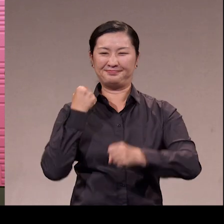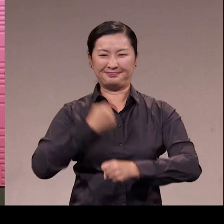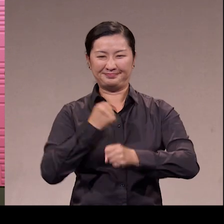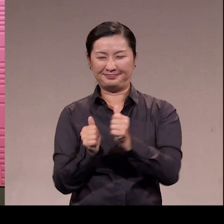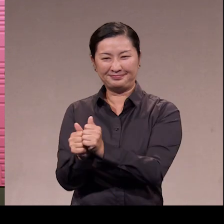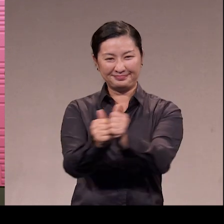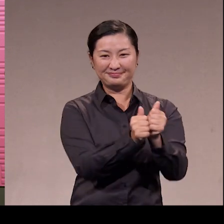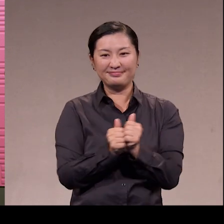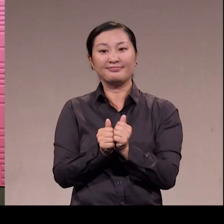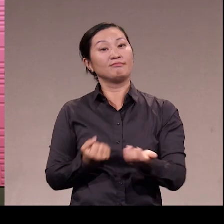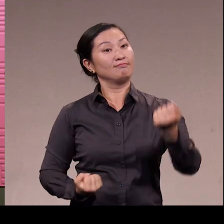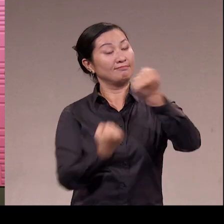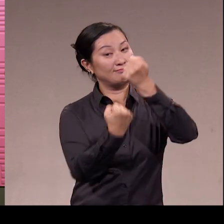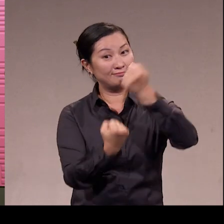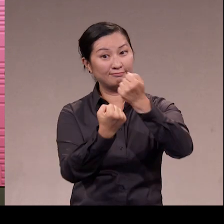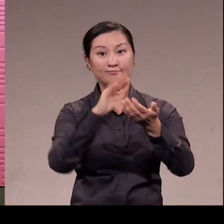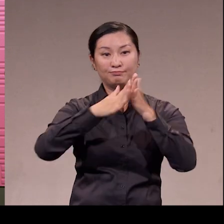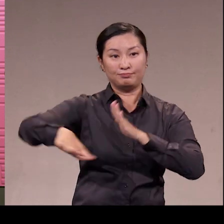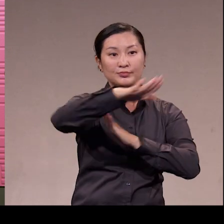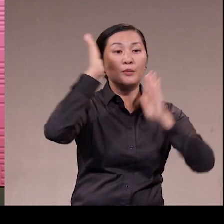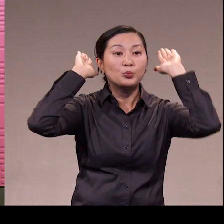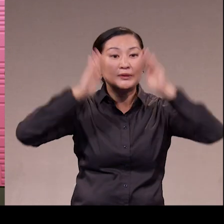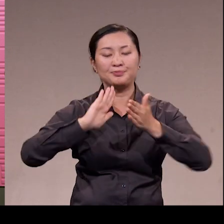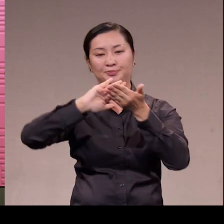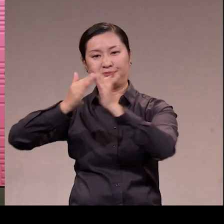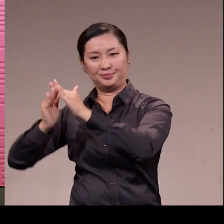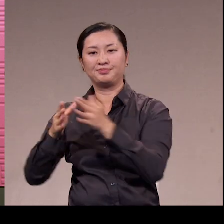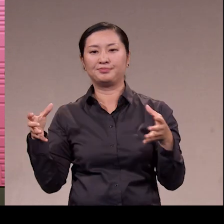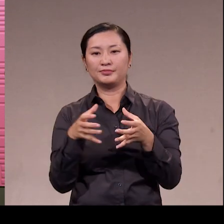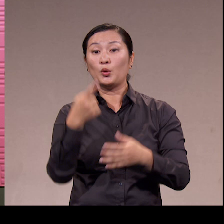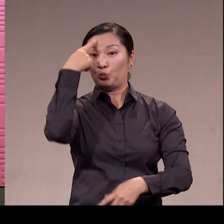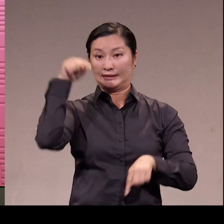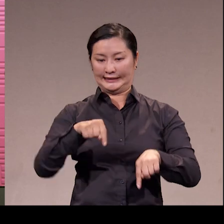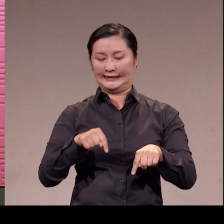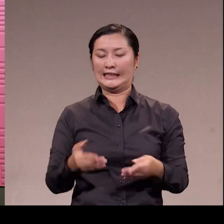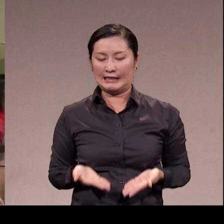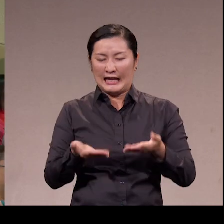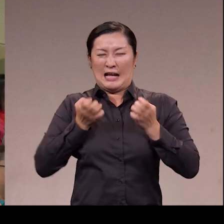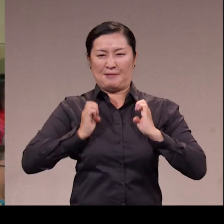Malay-Muslim community in these efforts. All other communities should also